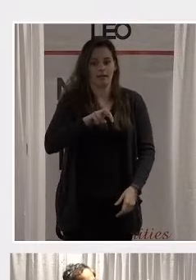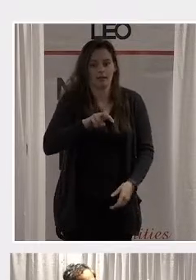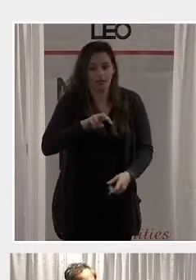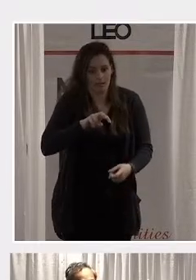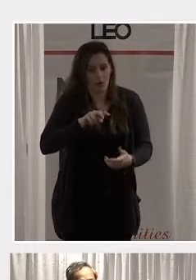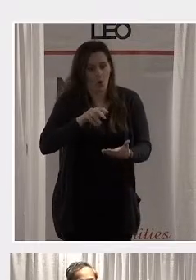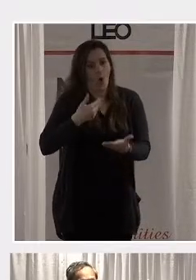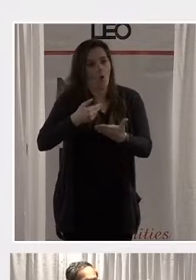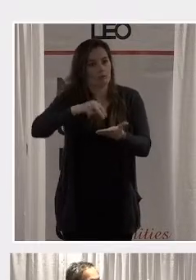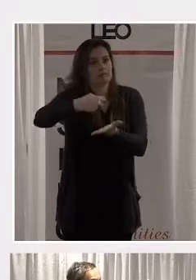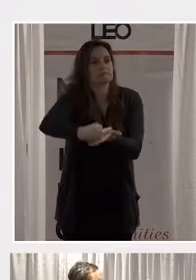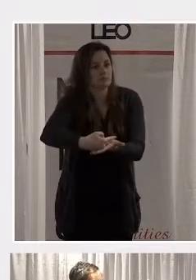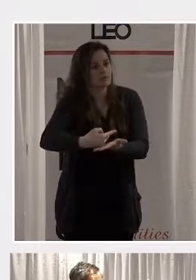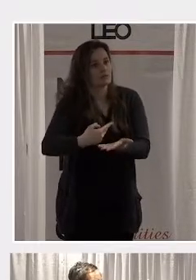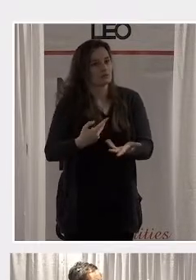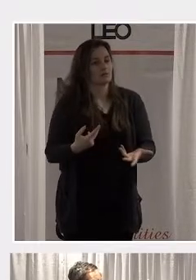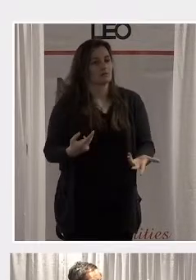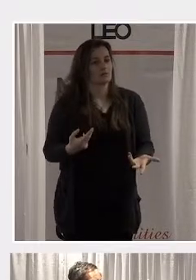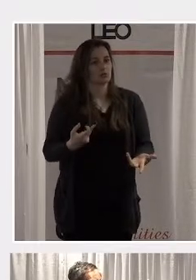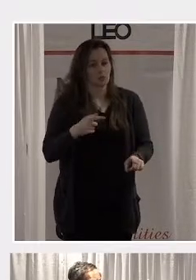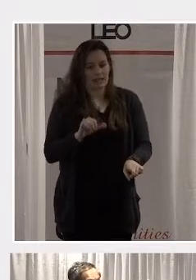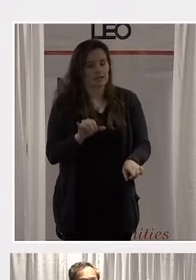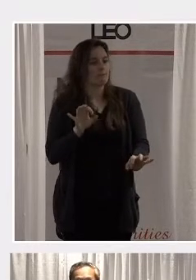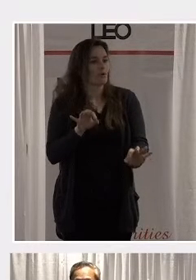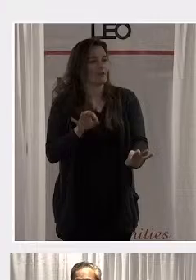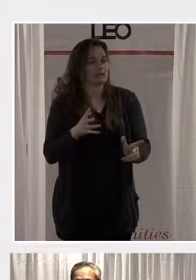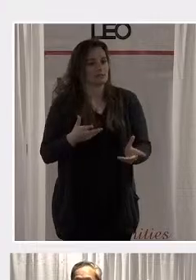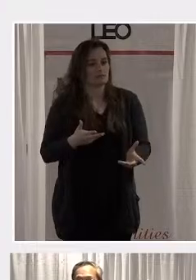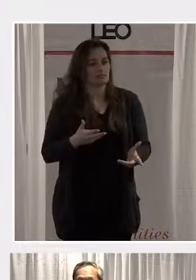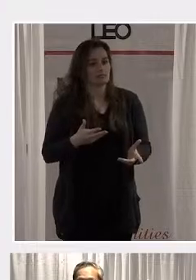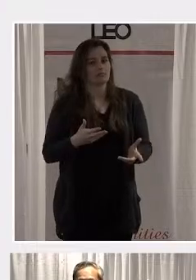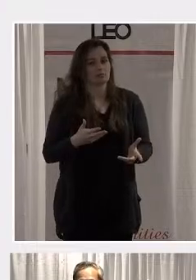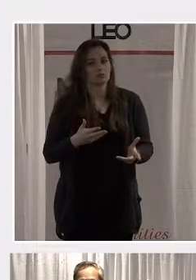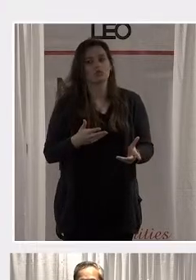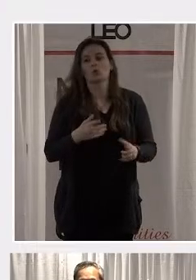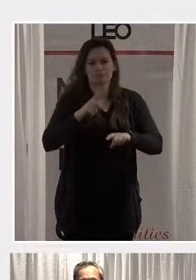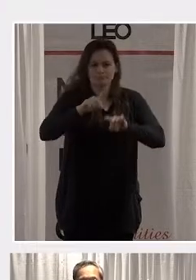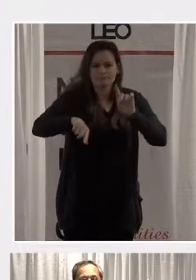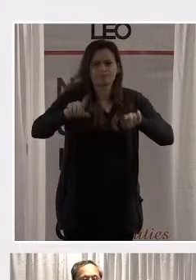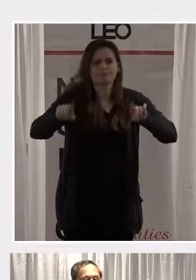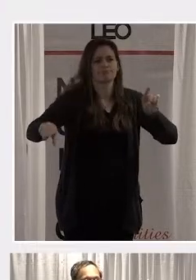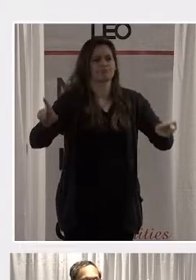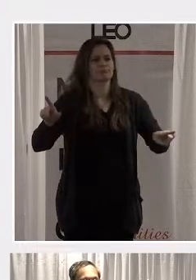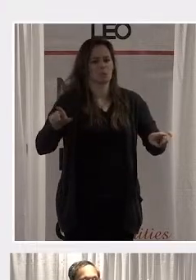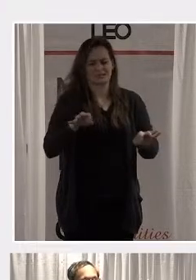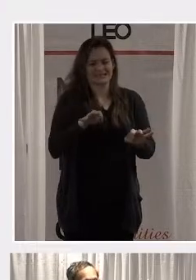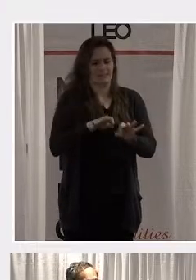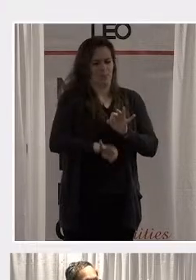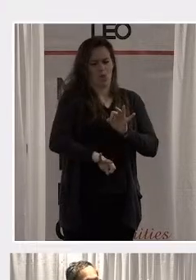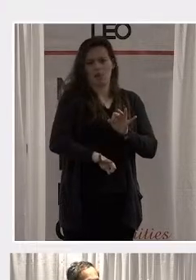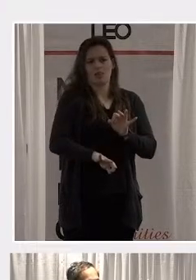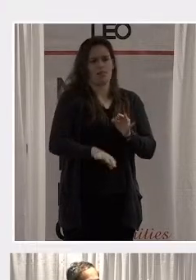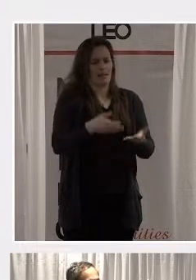BUT IT COULD BE LIKE SERIOUS FOR SOMEONE ELSE. SO THAT'S A LITTLE THING BY CONSULTING WITH COMMUNITY